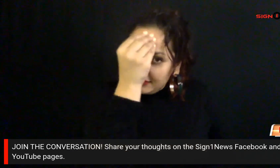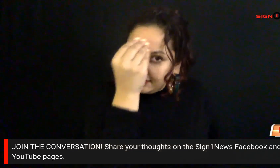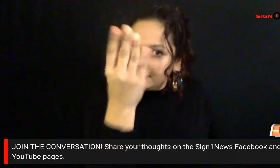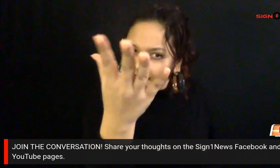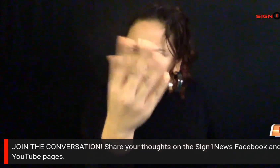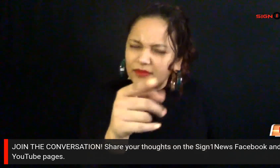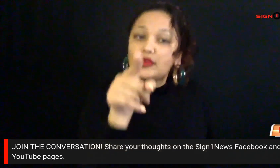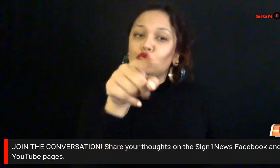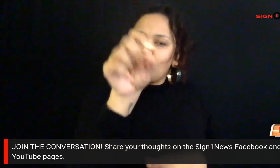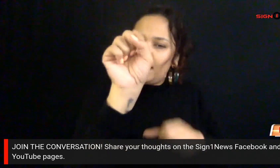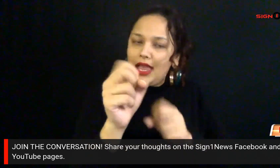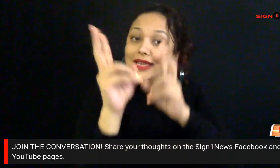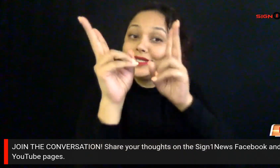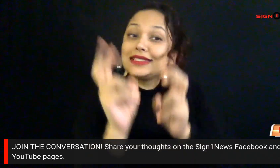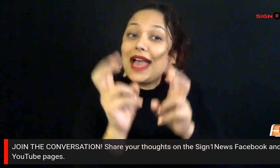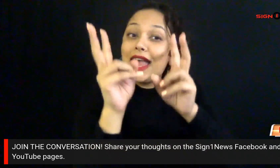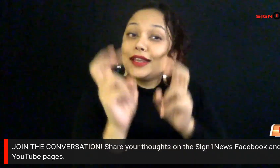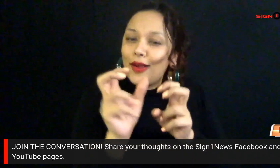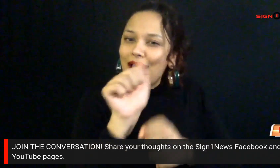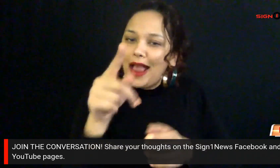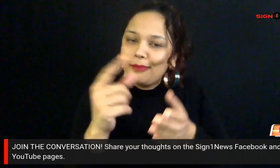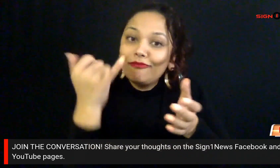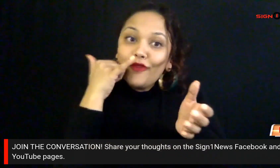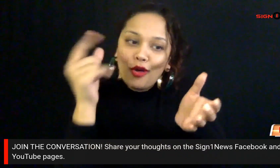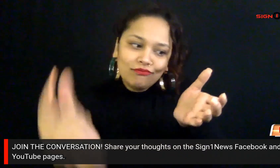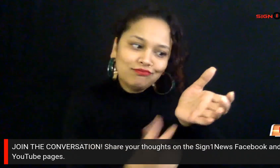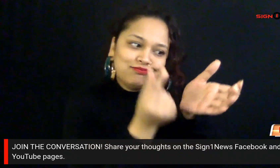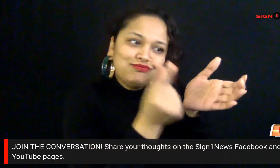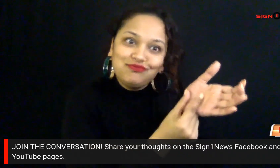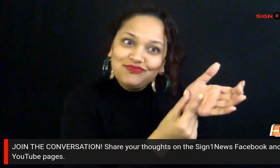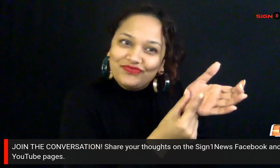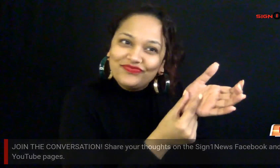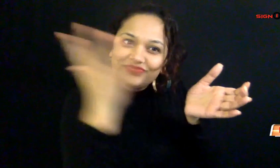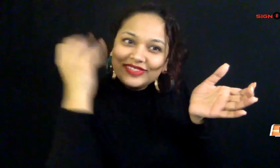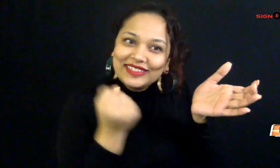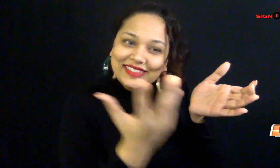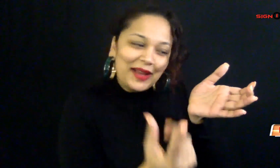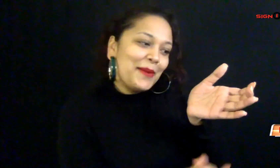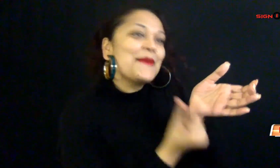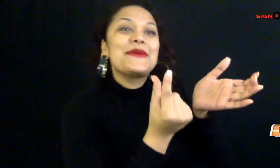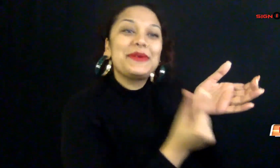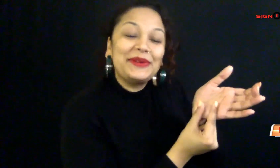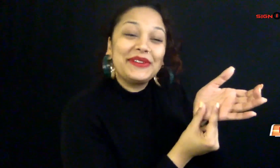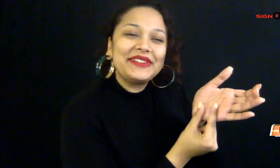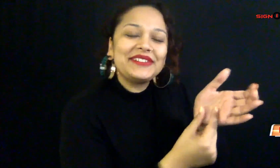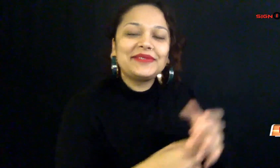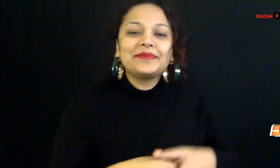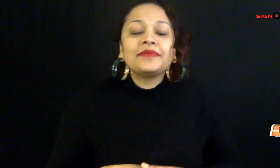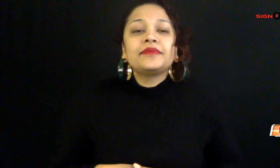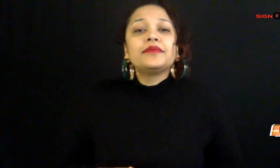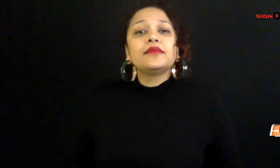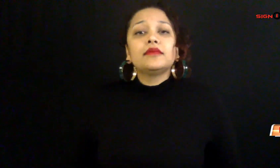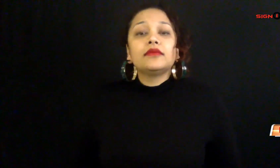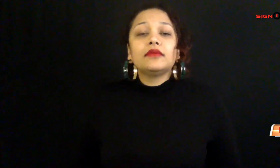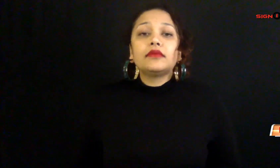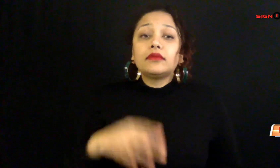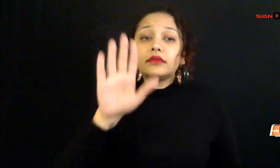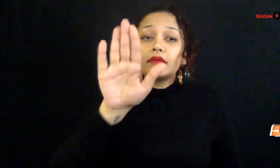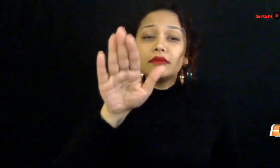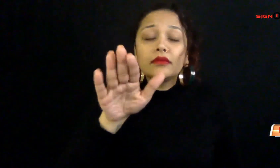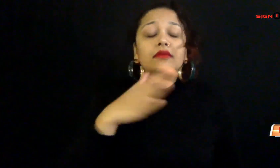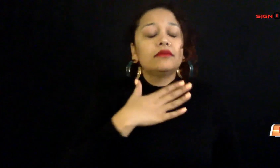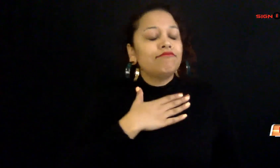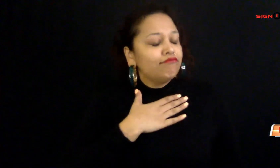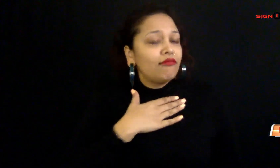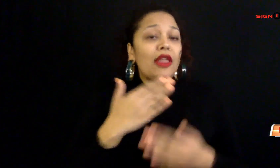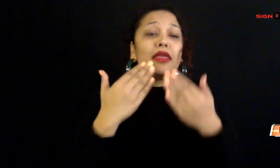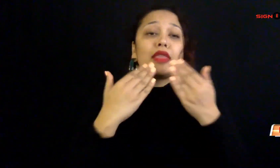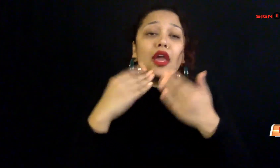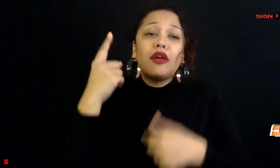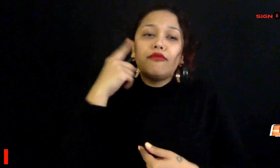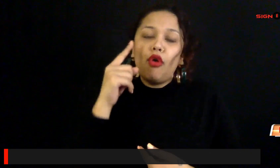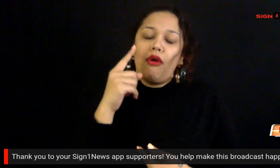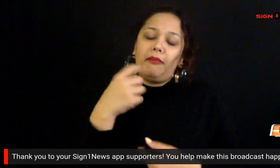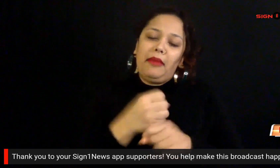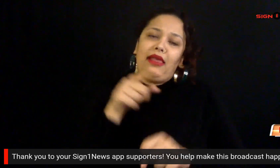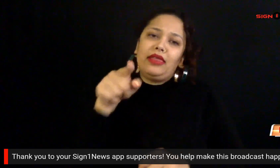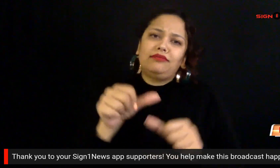share your comment you can download the Sign1News app on your smart phone also a big thank you